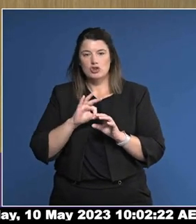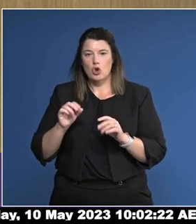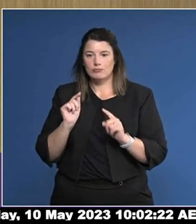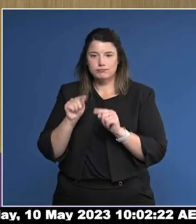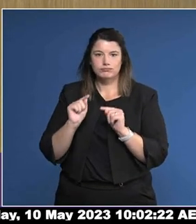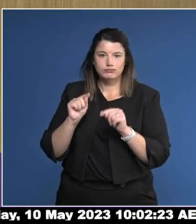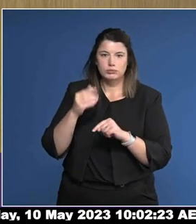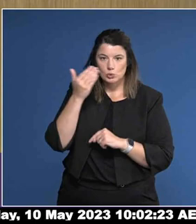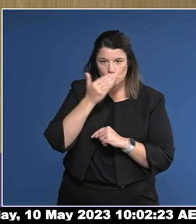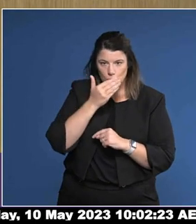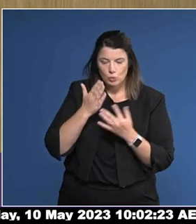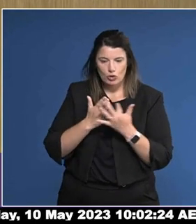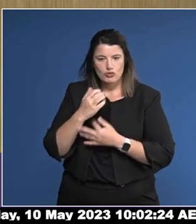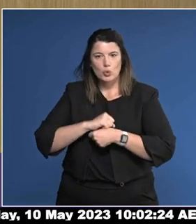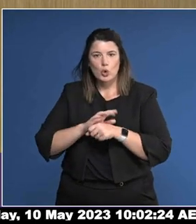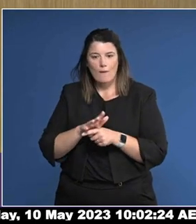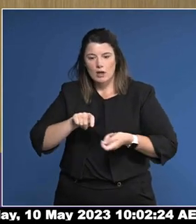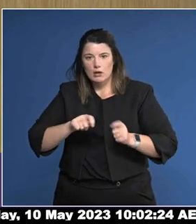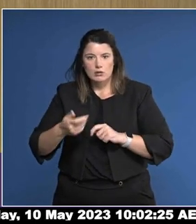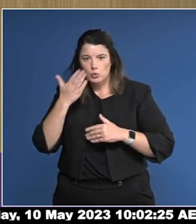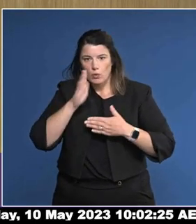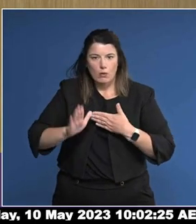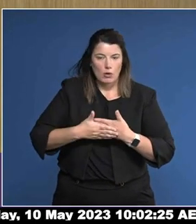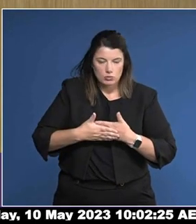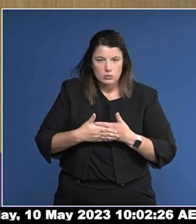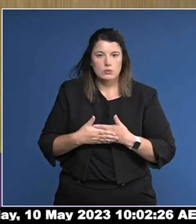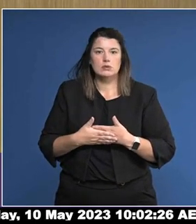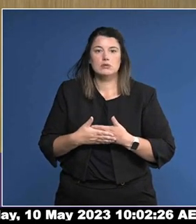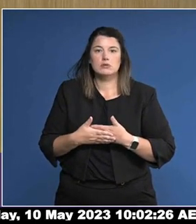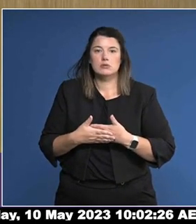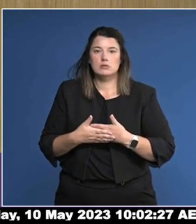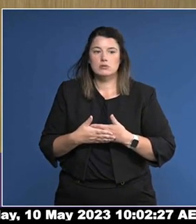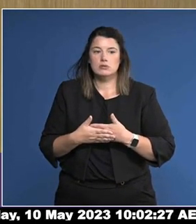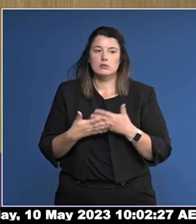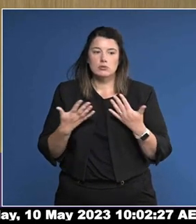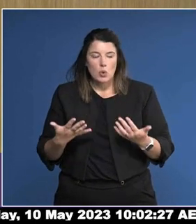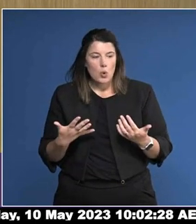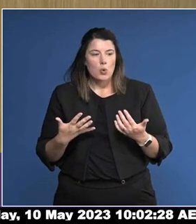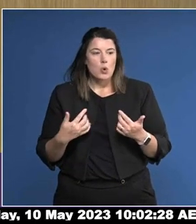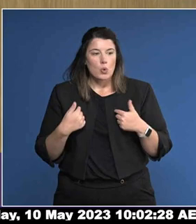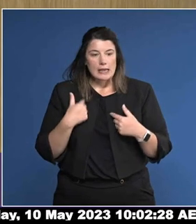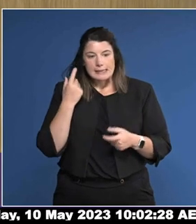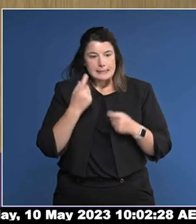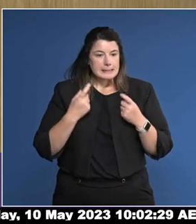the COVID closures. So, we considered that finding.